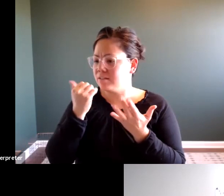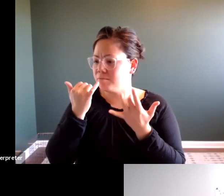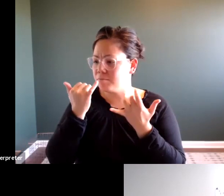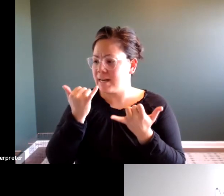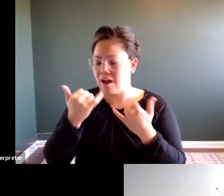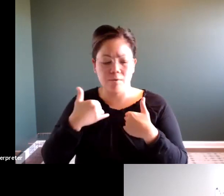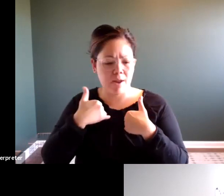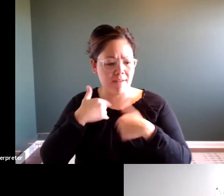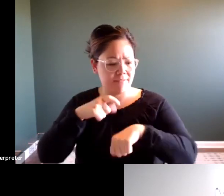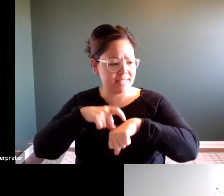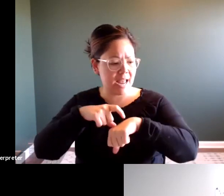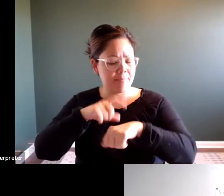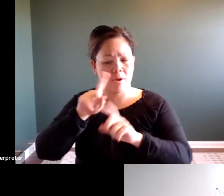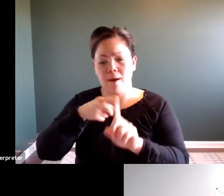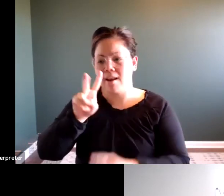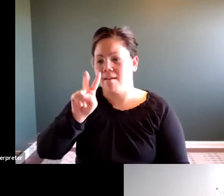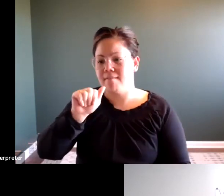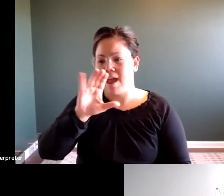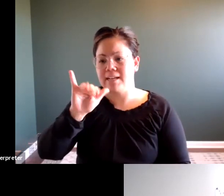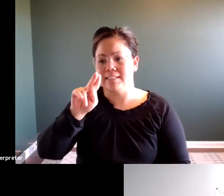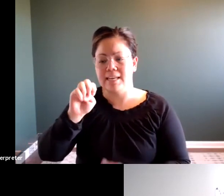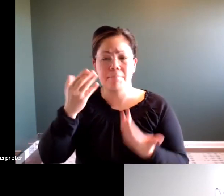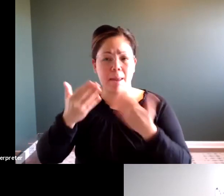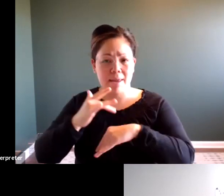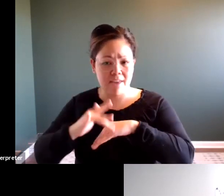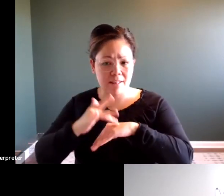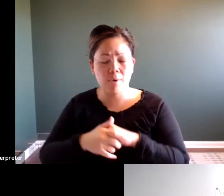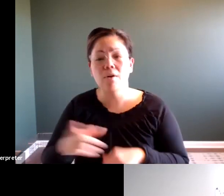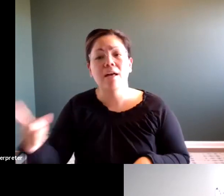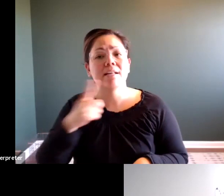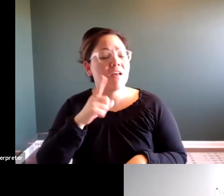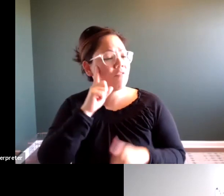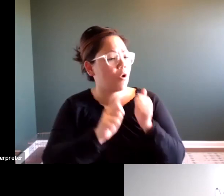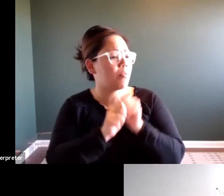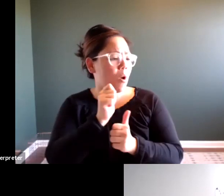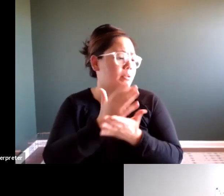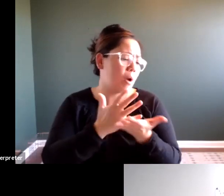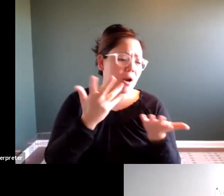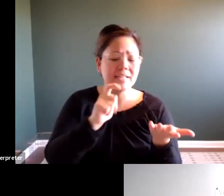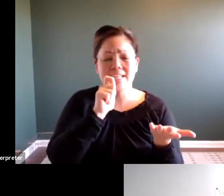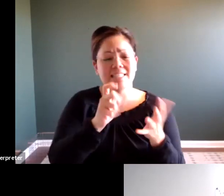when vaccines might be available? Yeah, so for the most part, it doesn't change much at all.